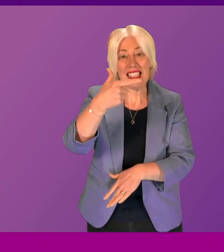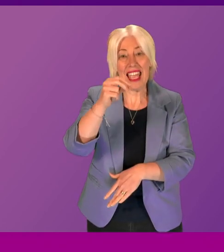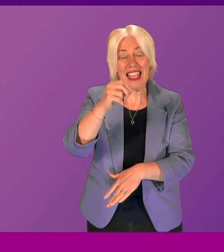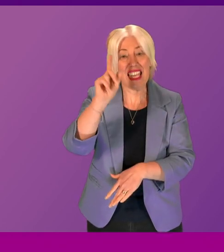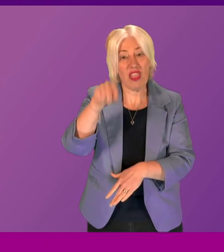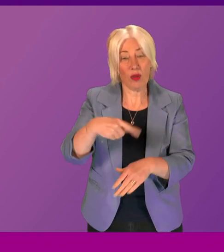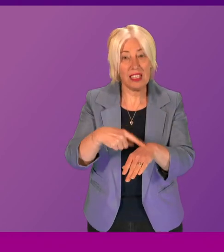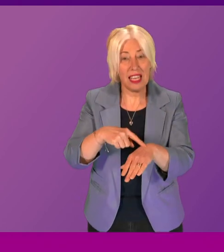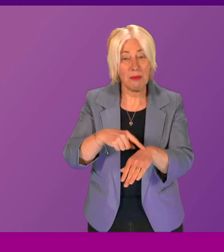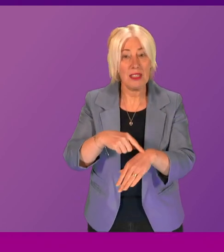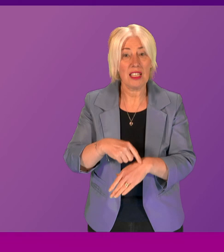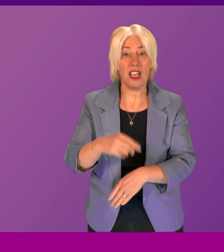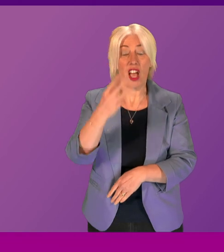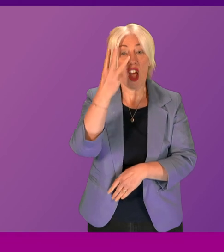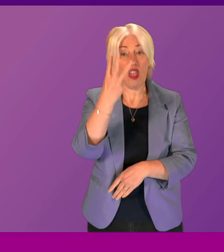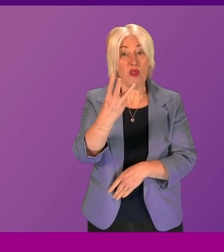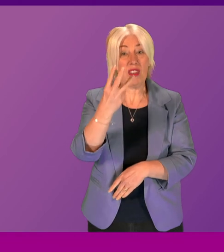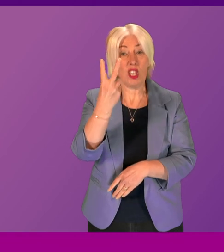were before the pandemic.